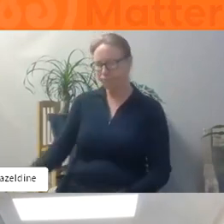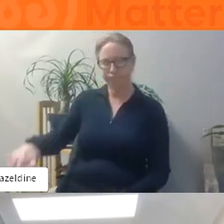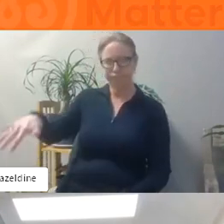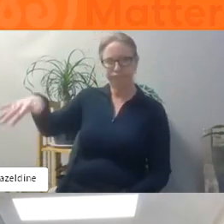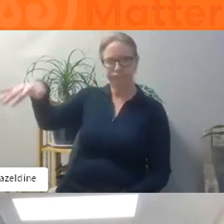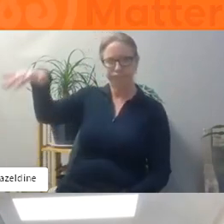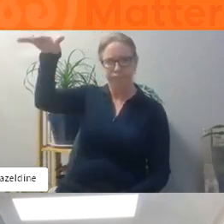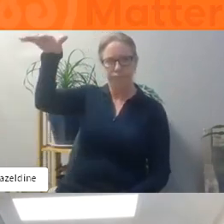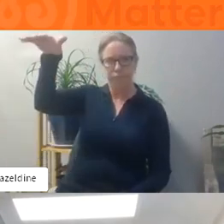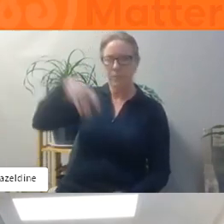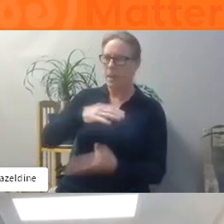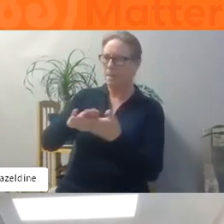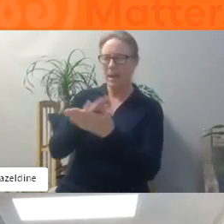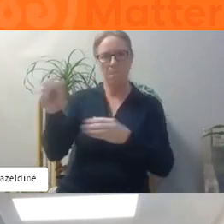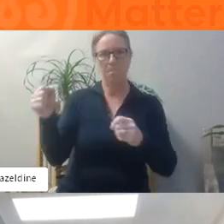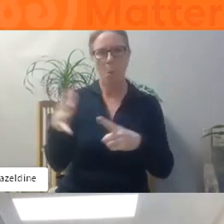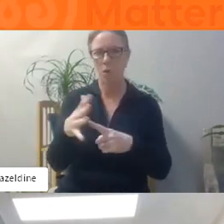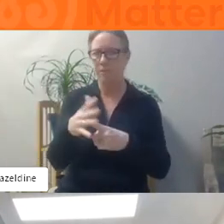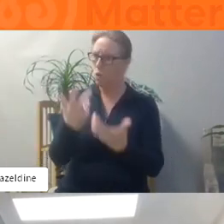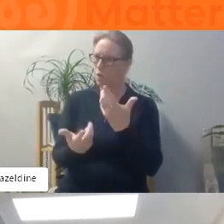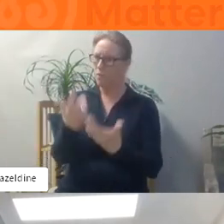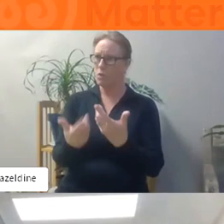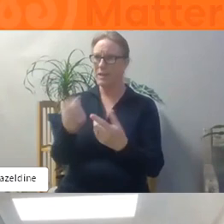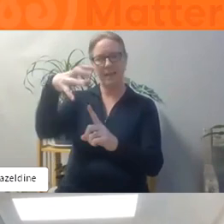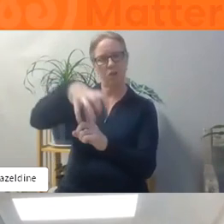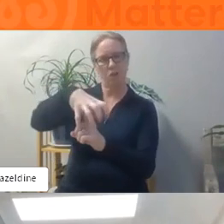highlights the importance for tertiary institutions to have this mandatory